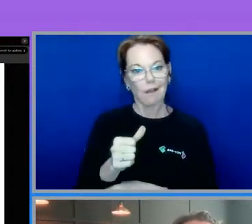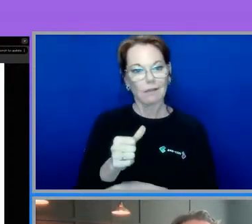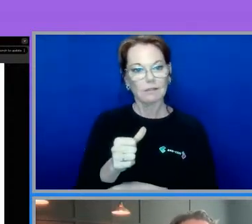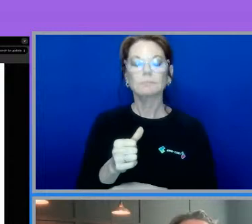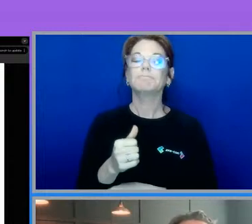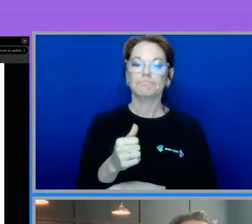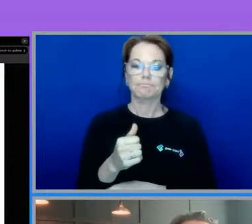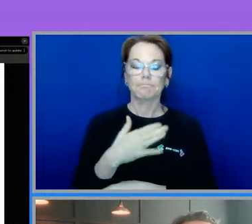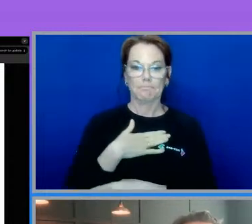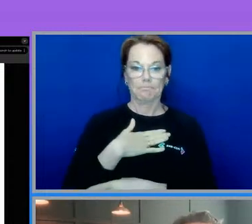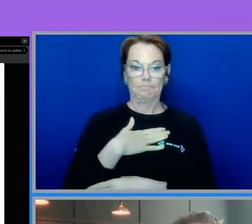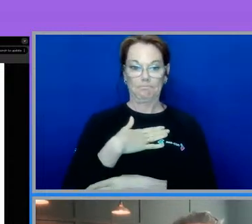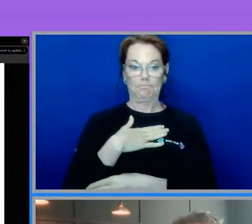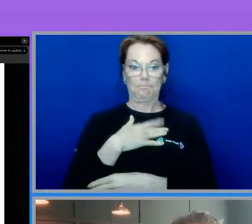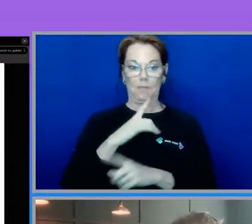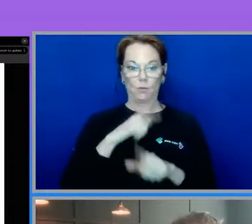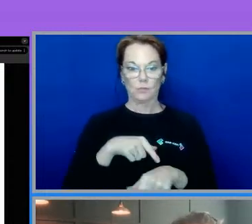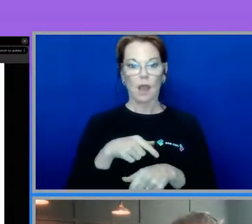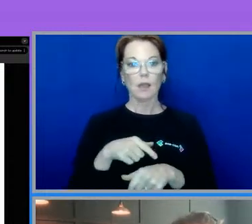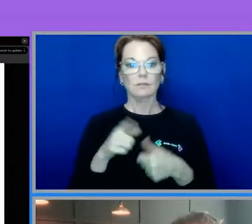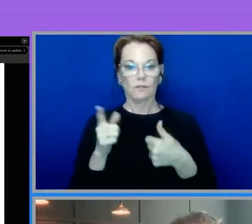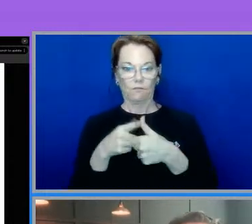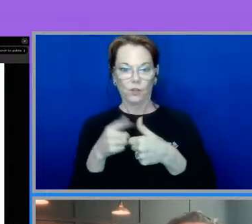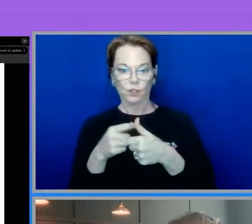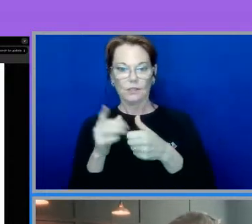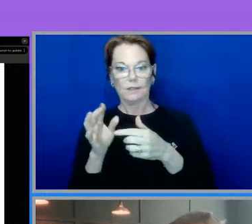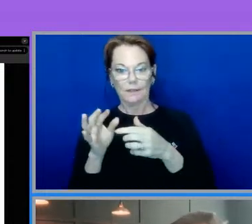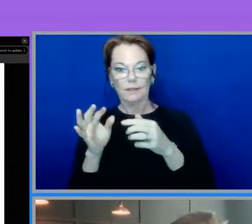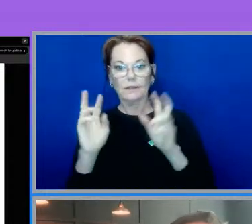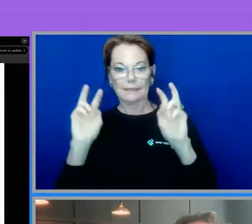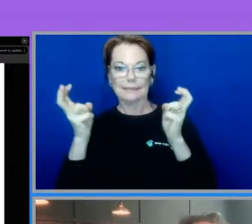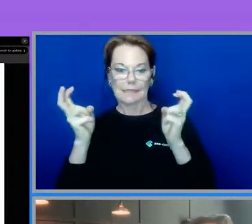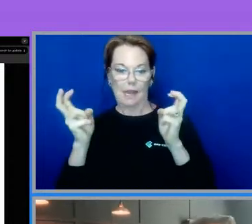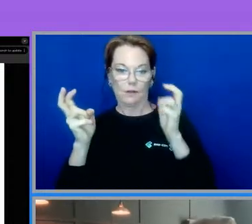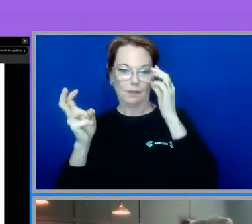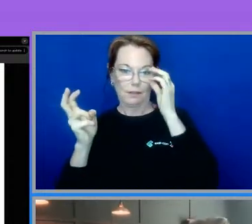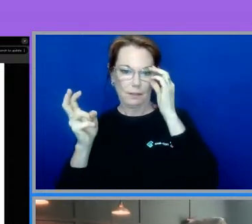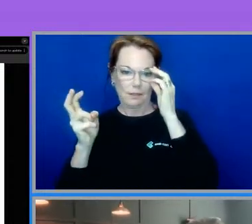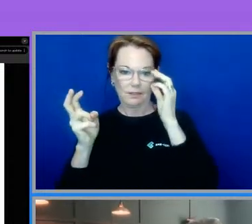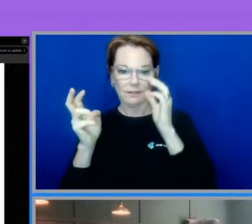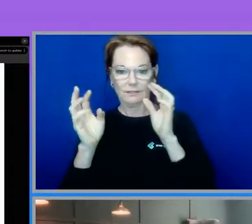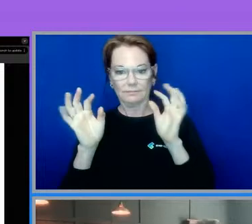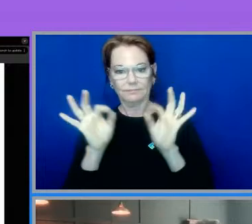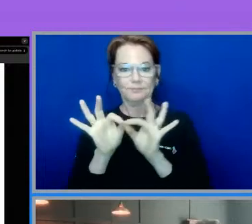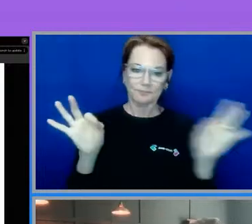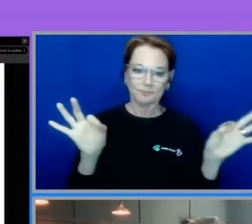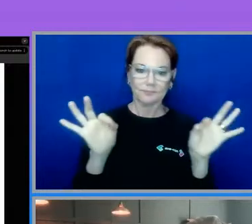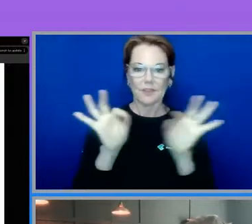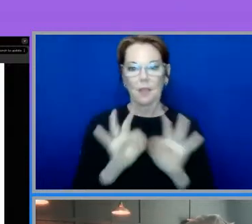the first is the importance of brushing the title of brushing. Brushing the title importance of brushing teeth brushing